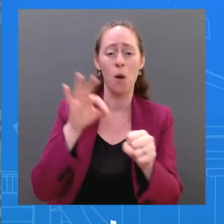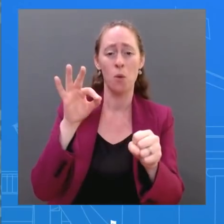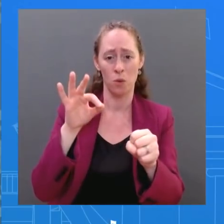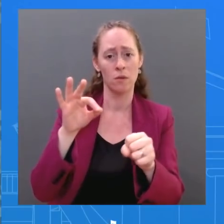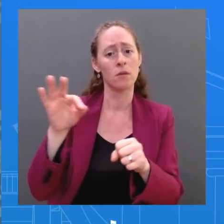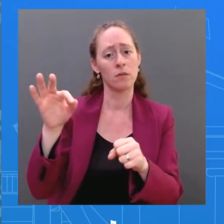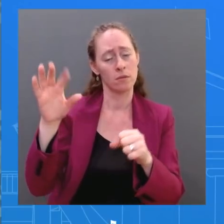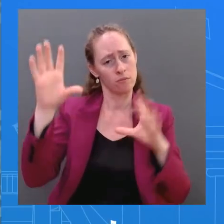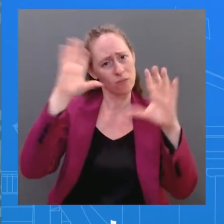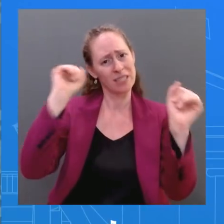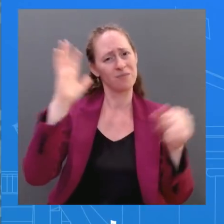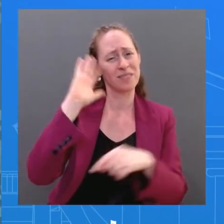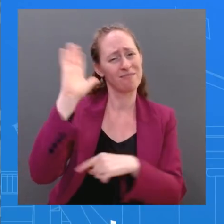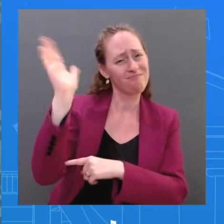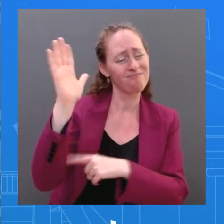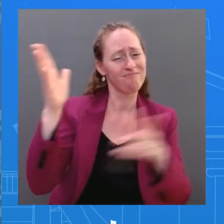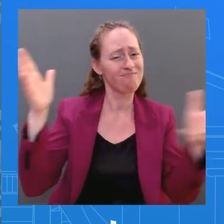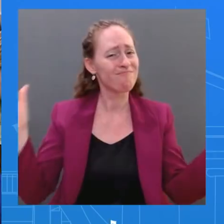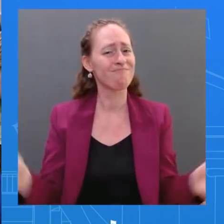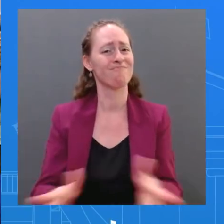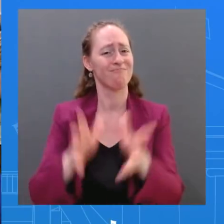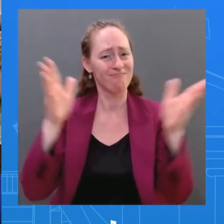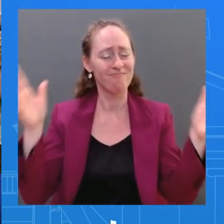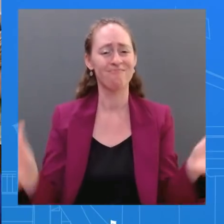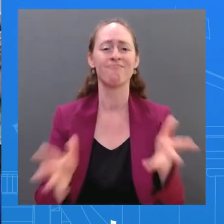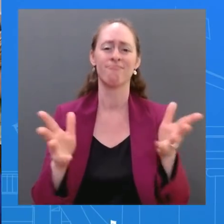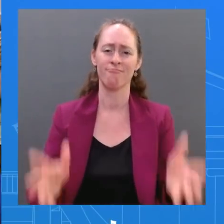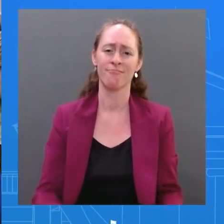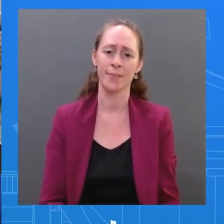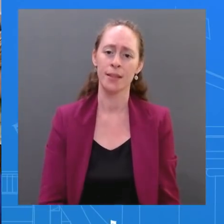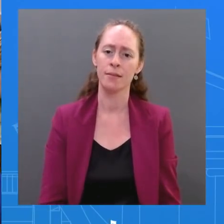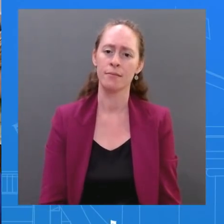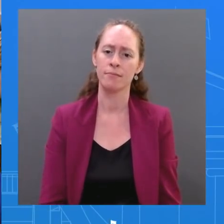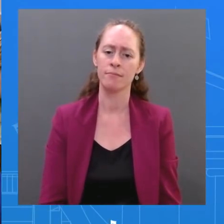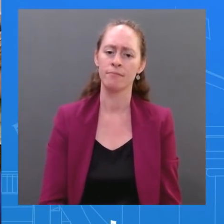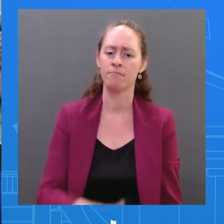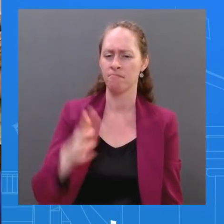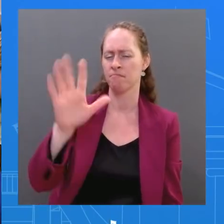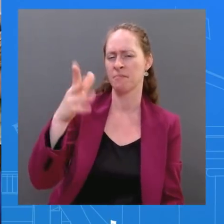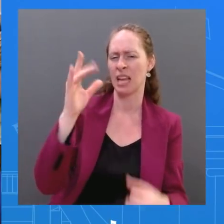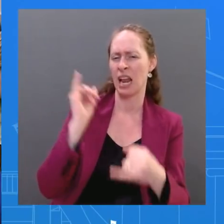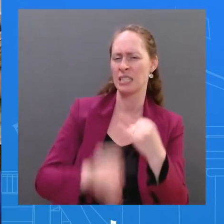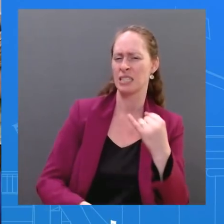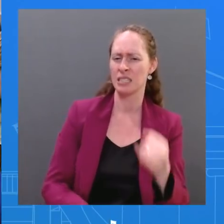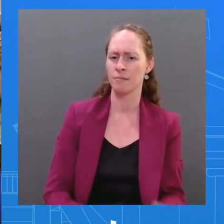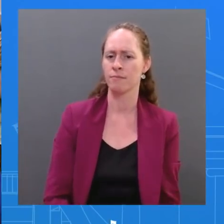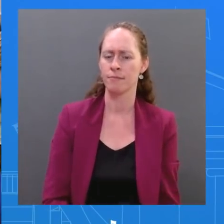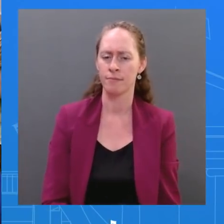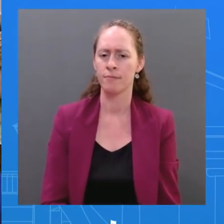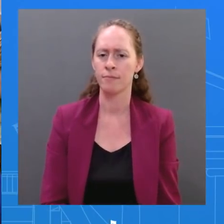The Press: And last question, on the Secret Service Director. Is equity and inclusion still a part of the President's